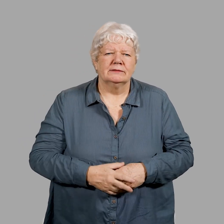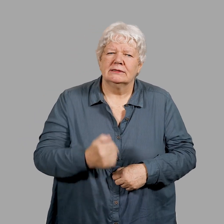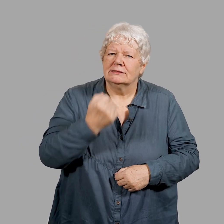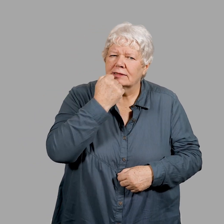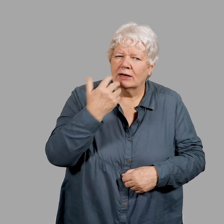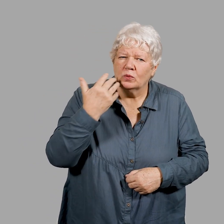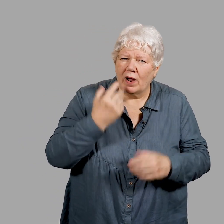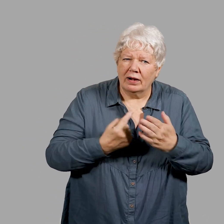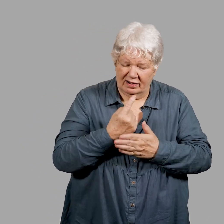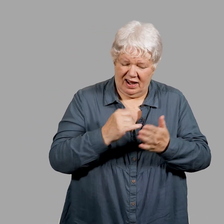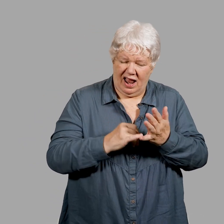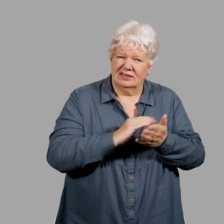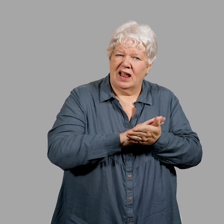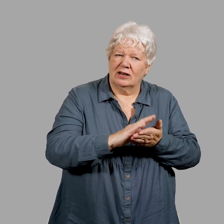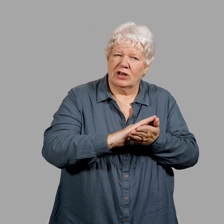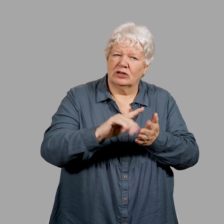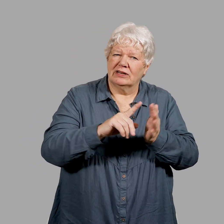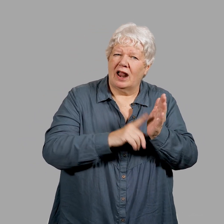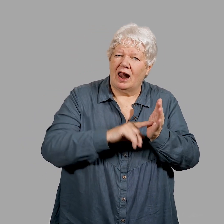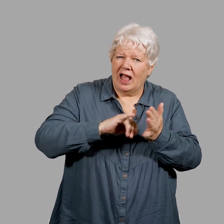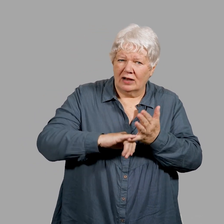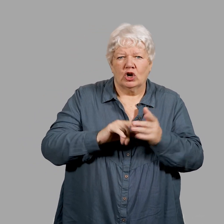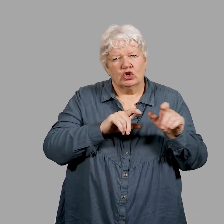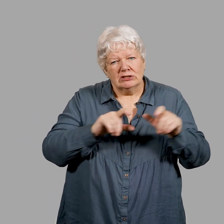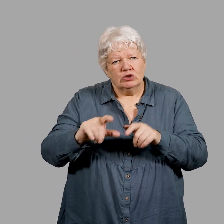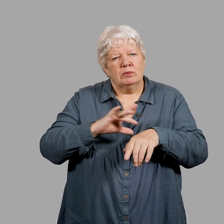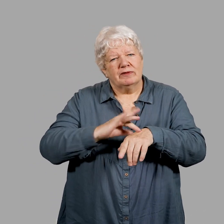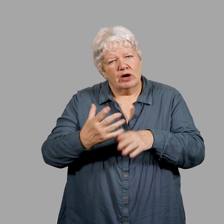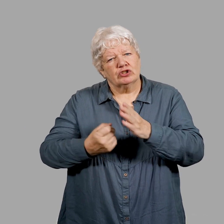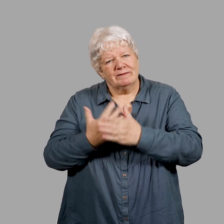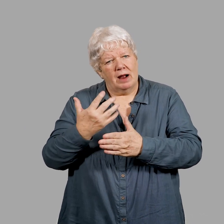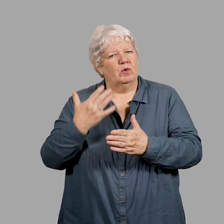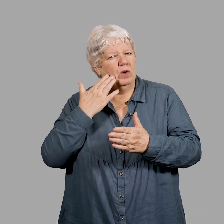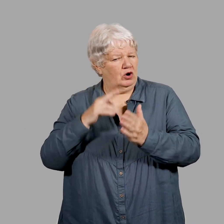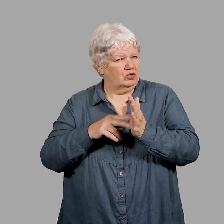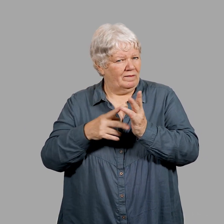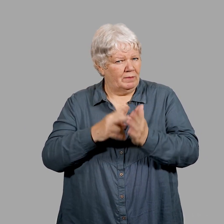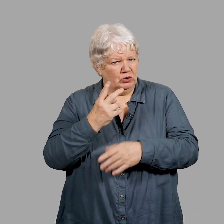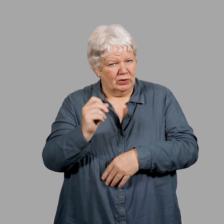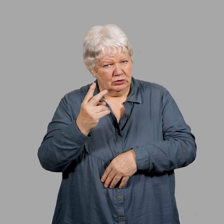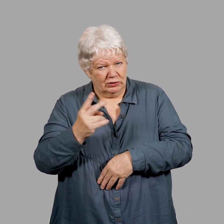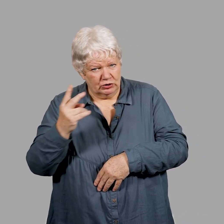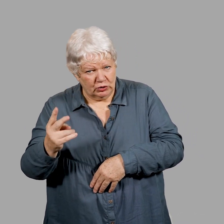Date: SHHELS continuing professional development in November 2022.